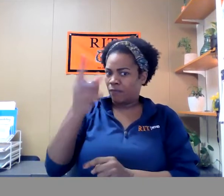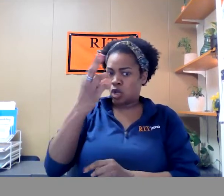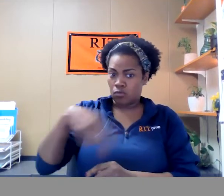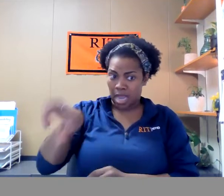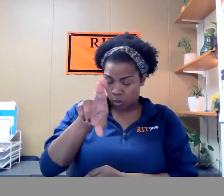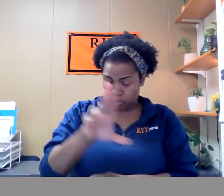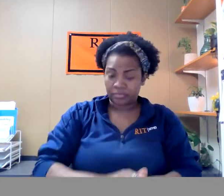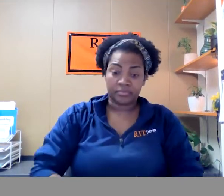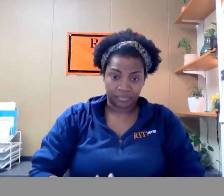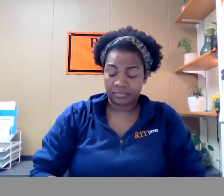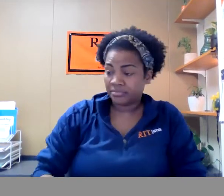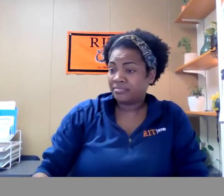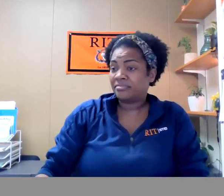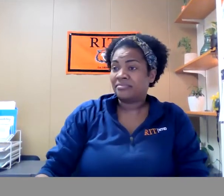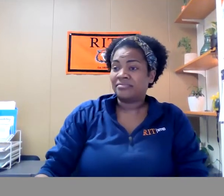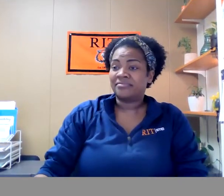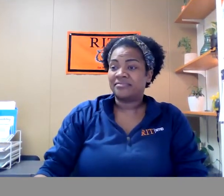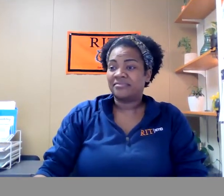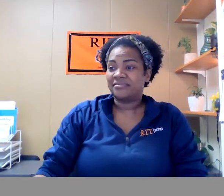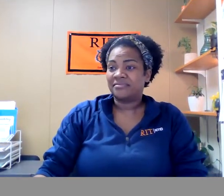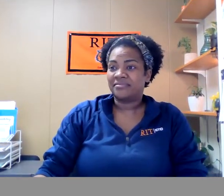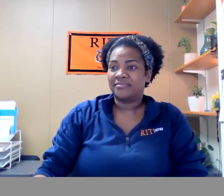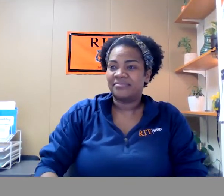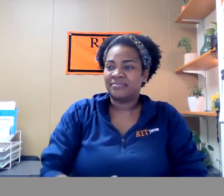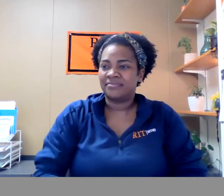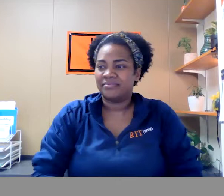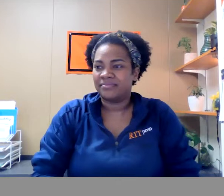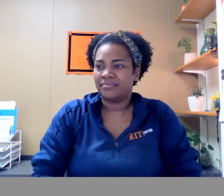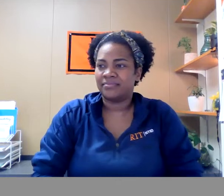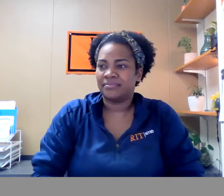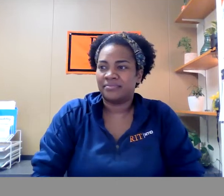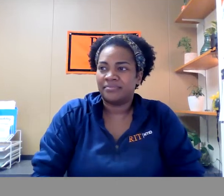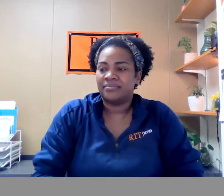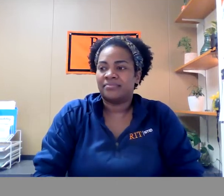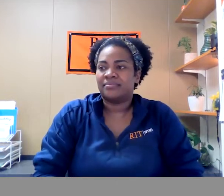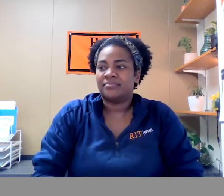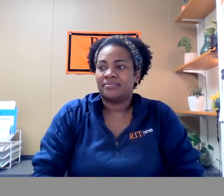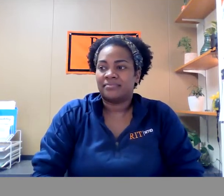You're going to have to be able to do all five of these things within a three-minute presentation. That is the cap.